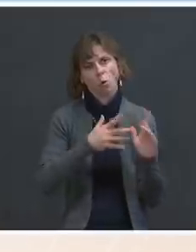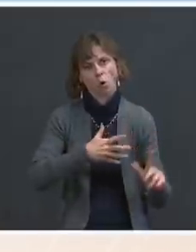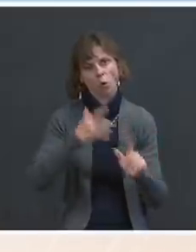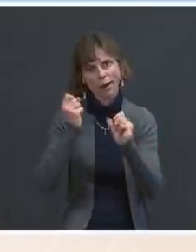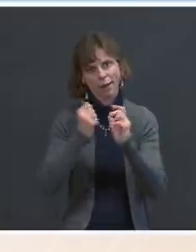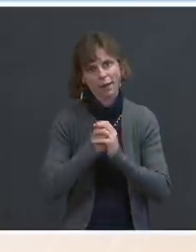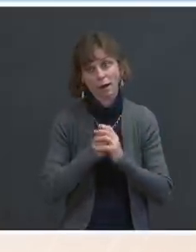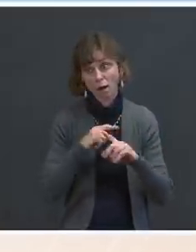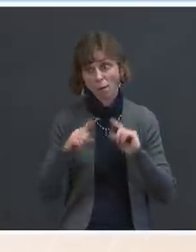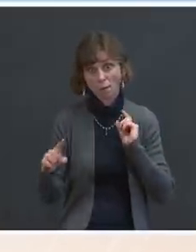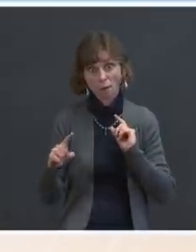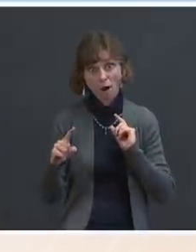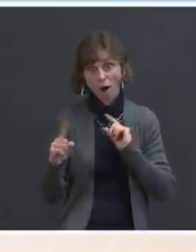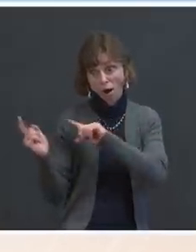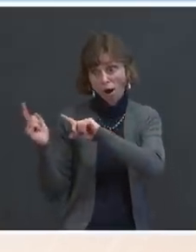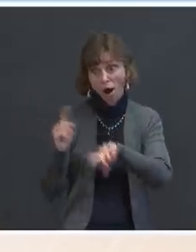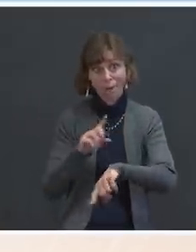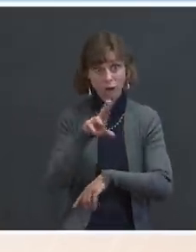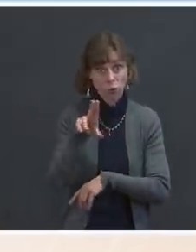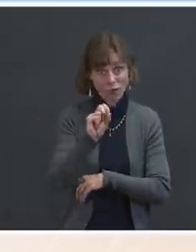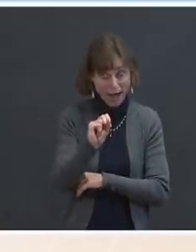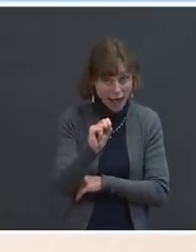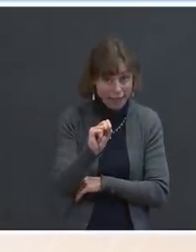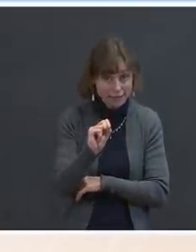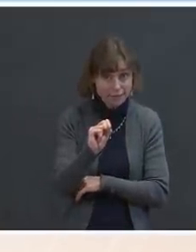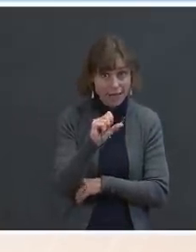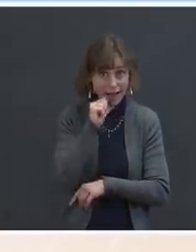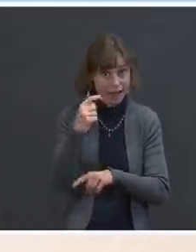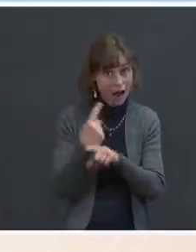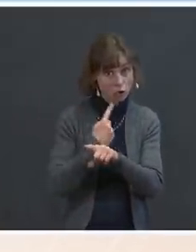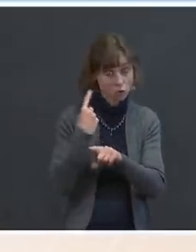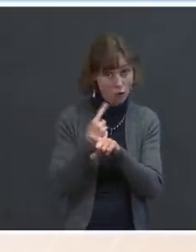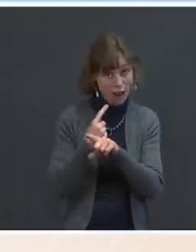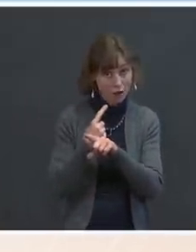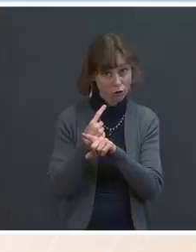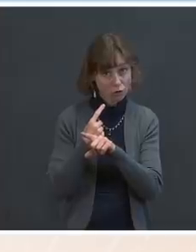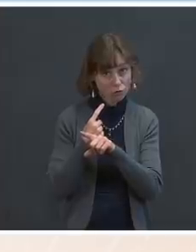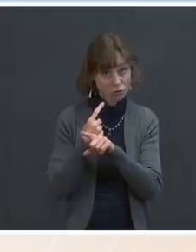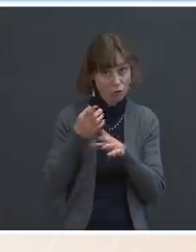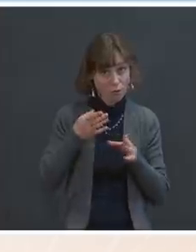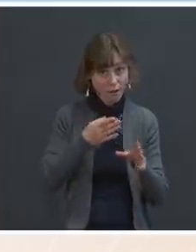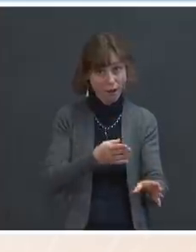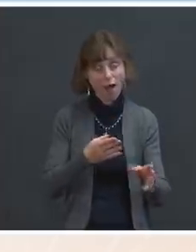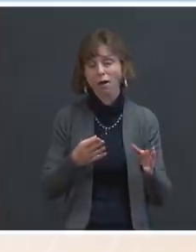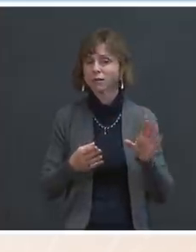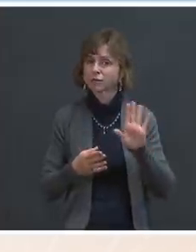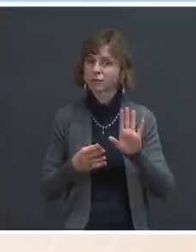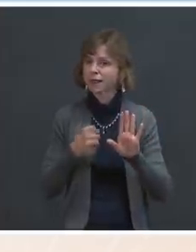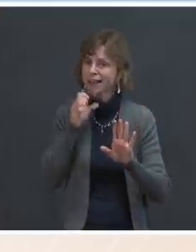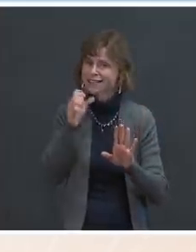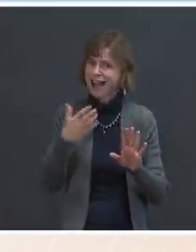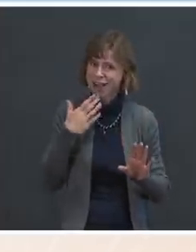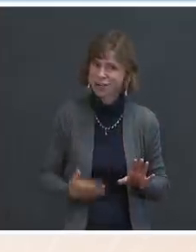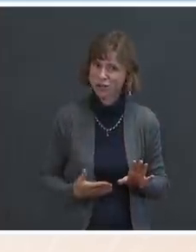in an irregular fashion is a good thing. That's why I've tried repeatedly to dissuade people from --